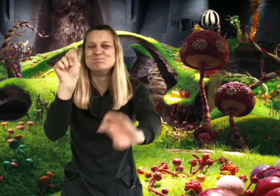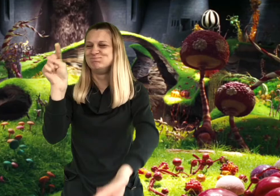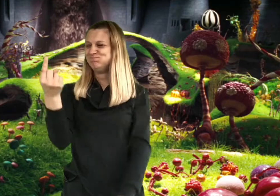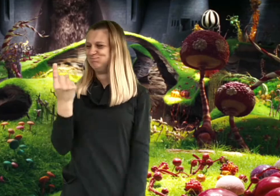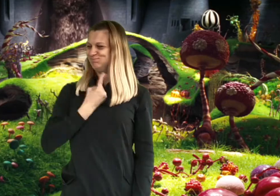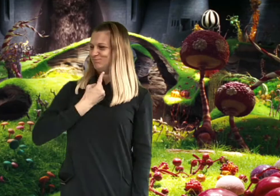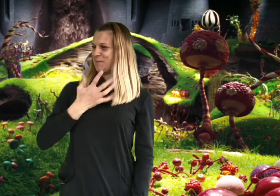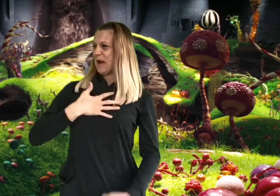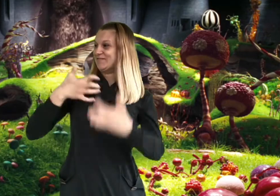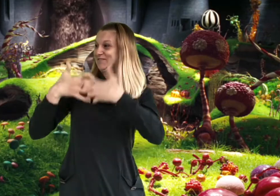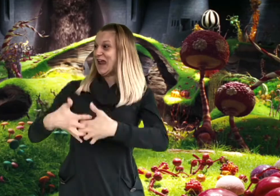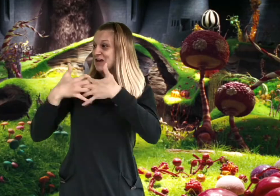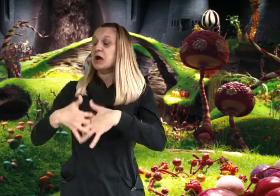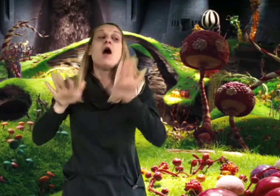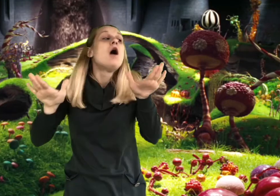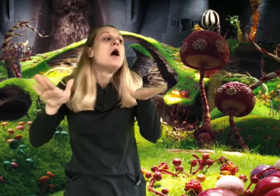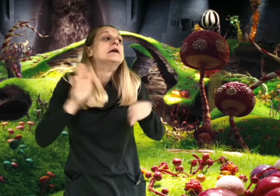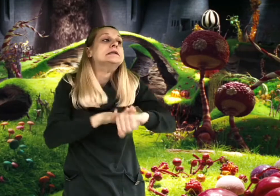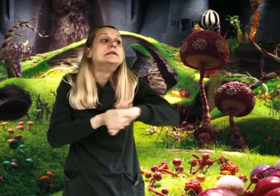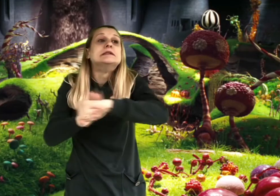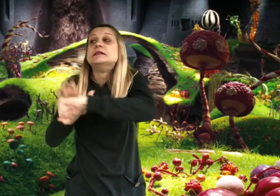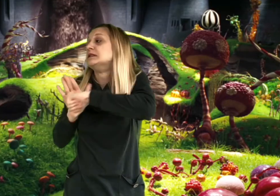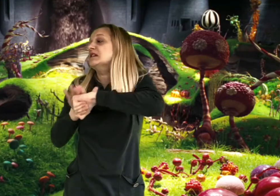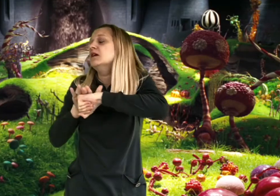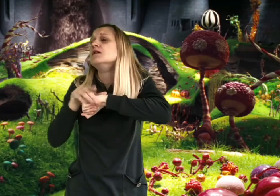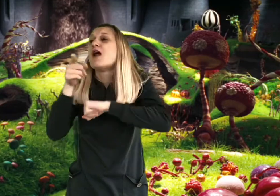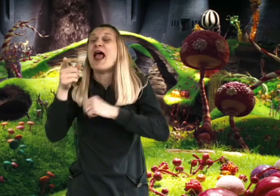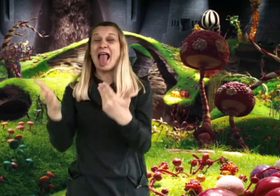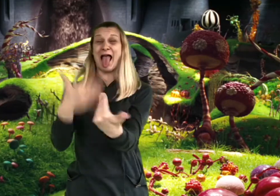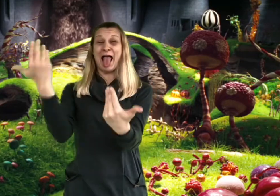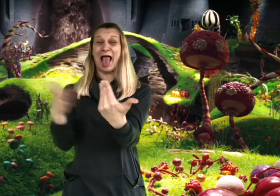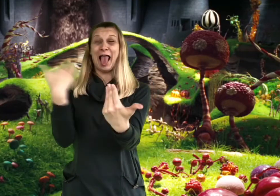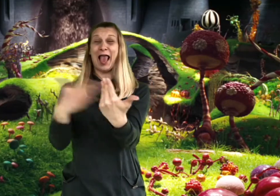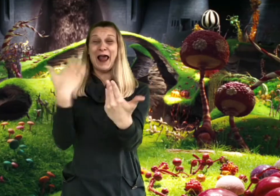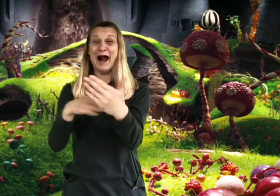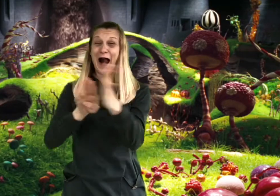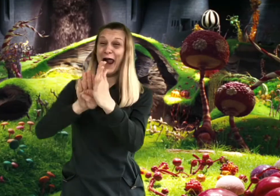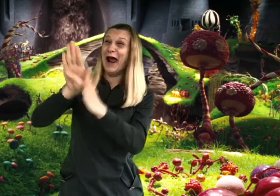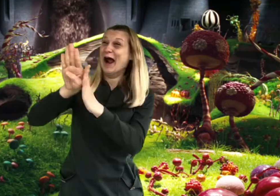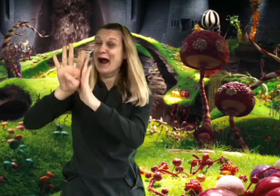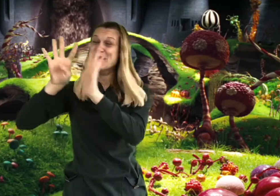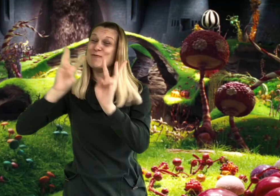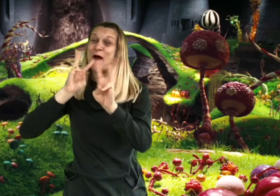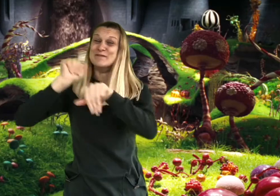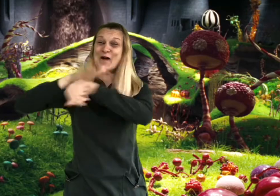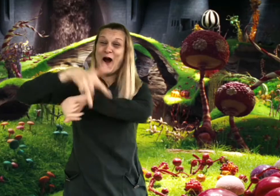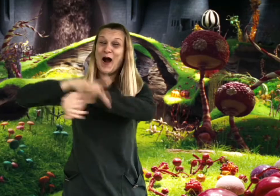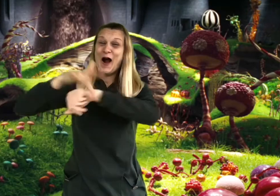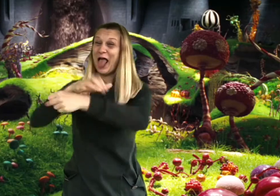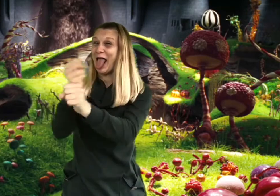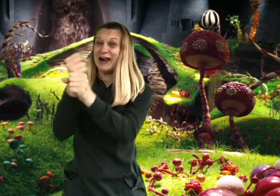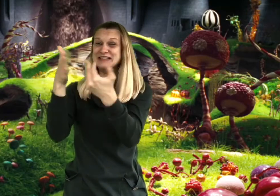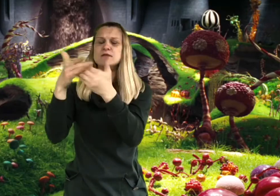Only and the one - my factory! But please, don't think this is an easy task to build!